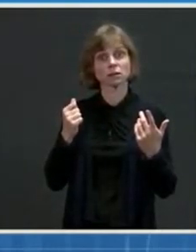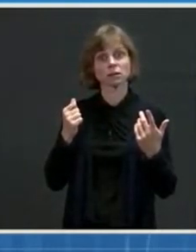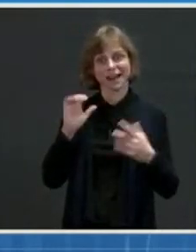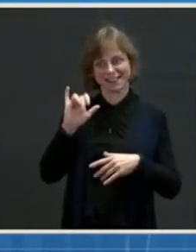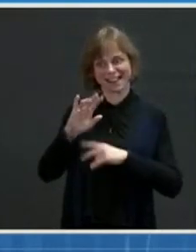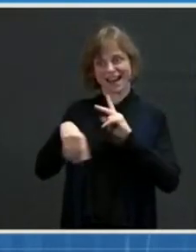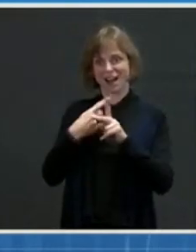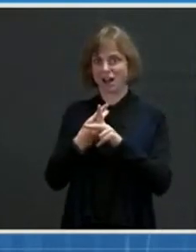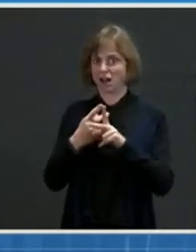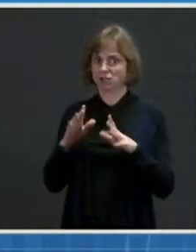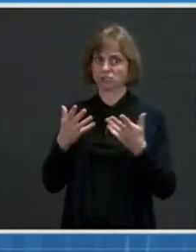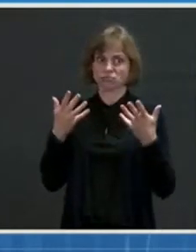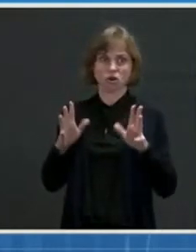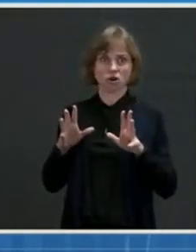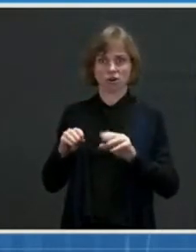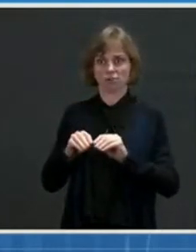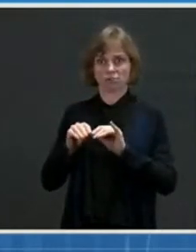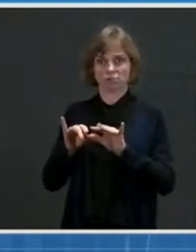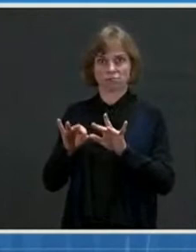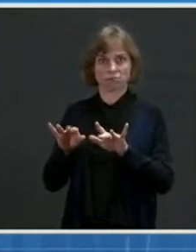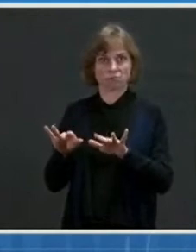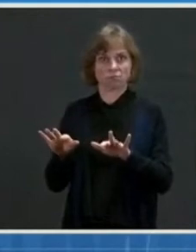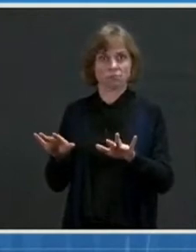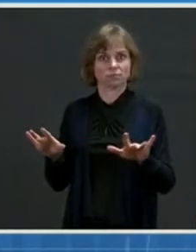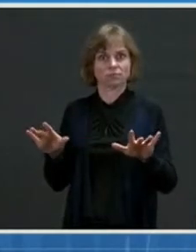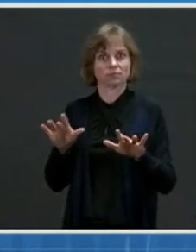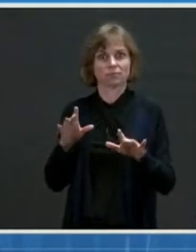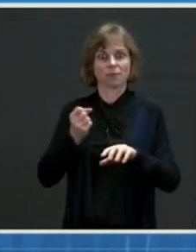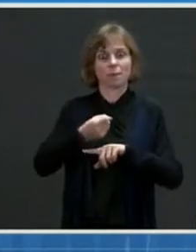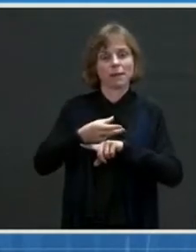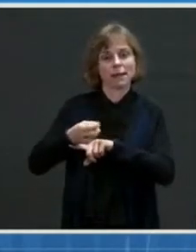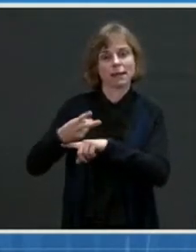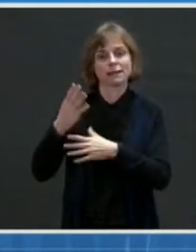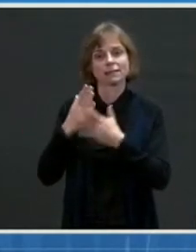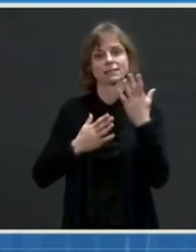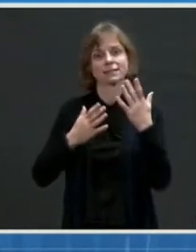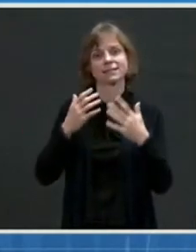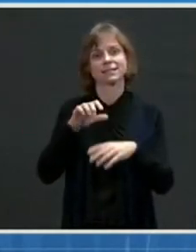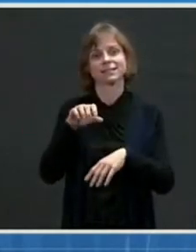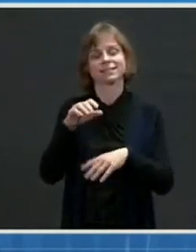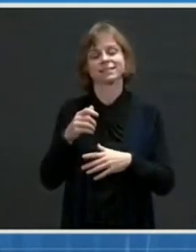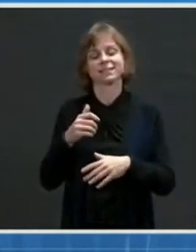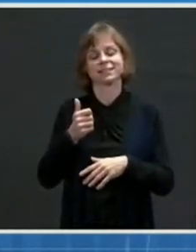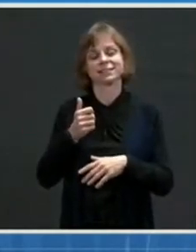PARTICULARLY THAT THE SOUTH AFRICAN VARIANT IS, IN FACT,